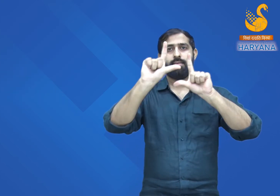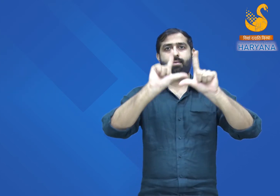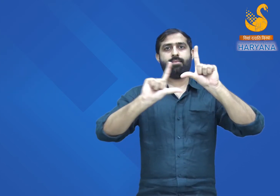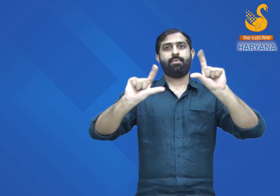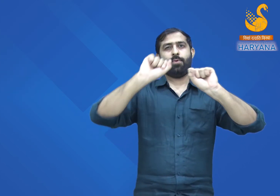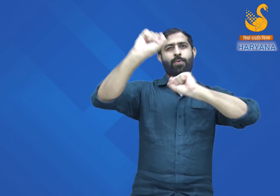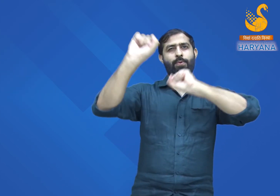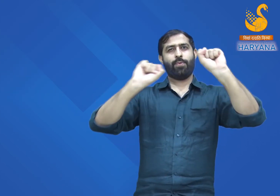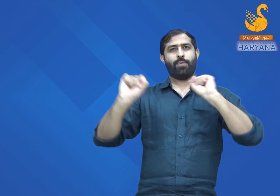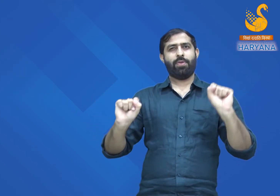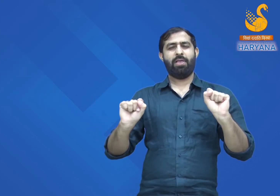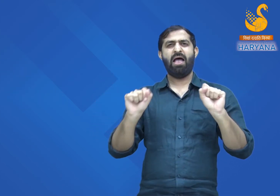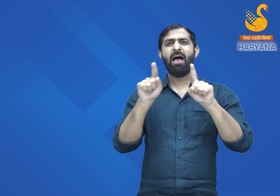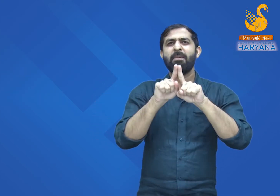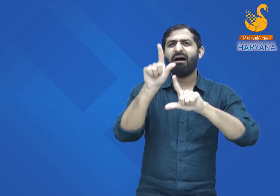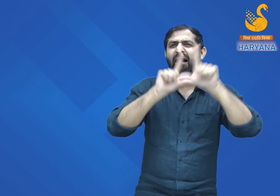Each state of India has its own language.